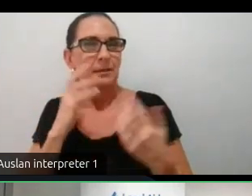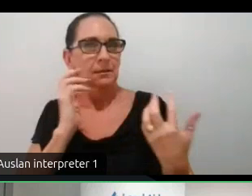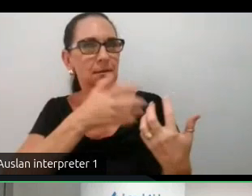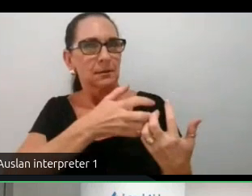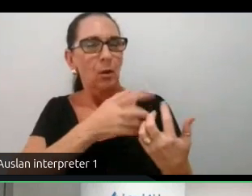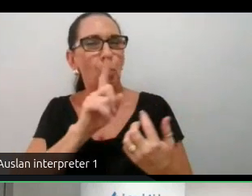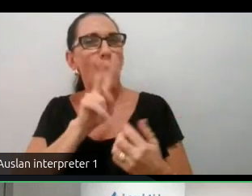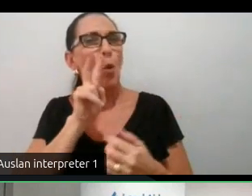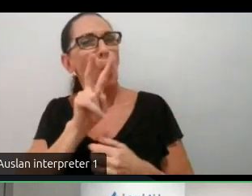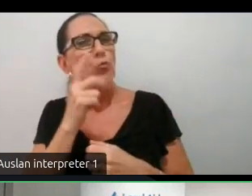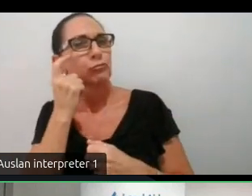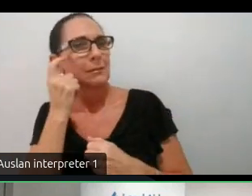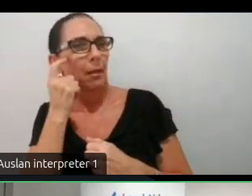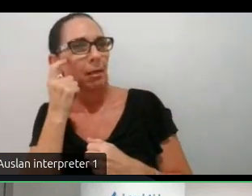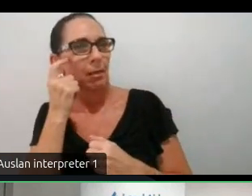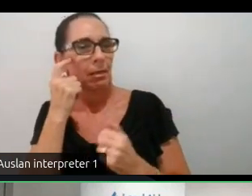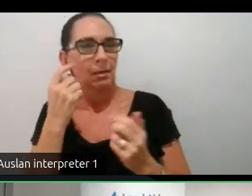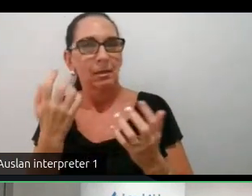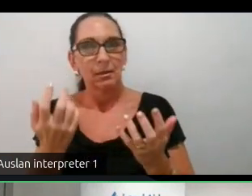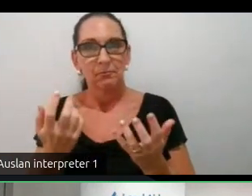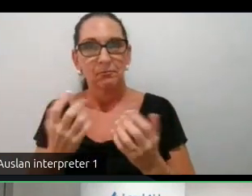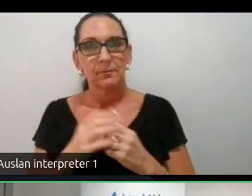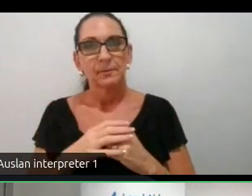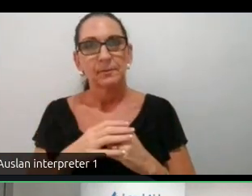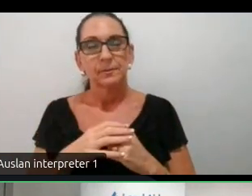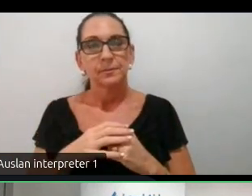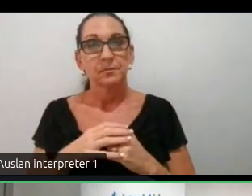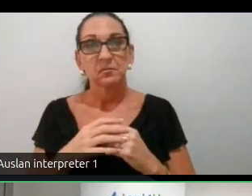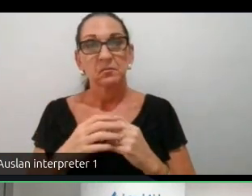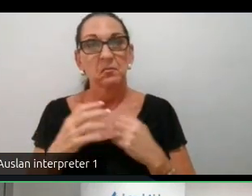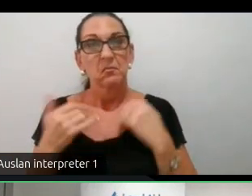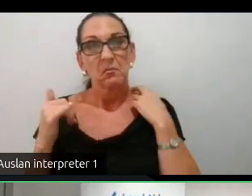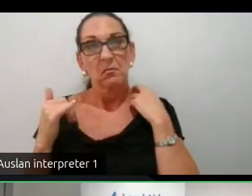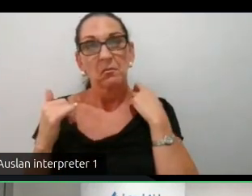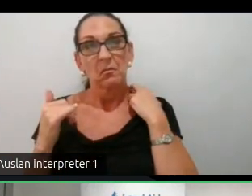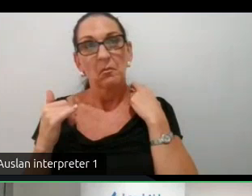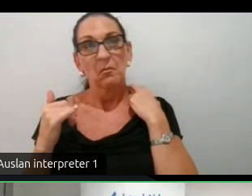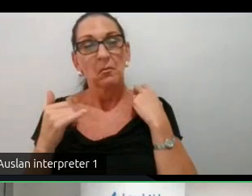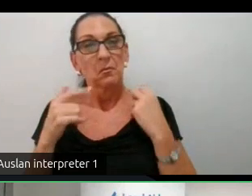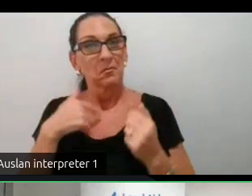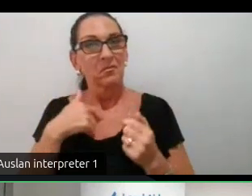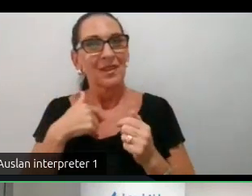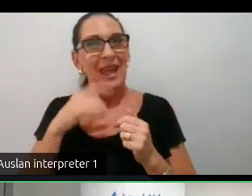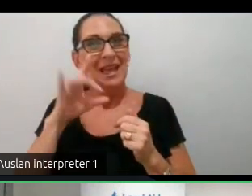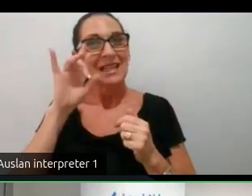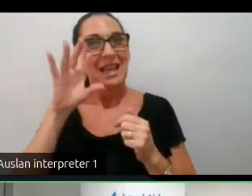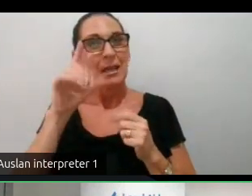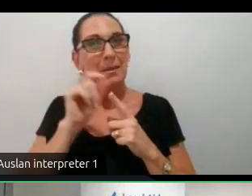and what should be reasonable. So, somebody can get all of their temporary accommodation, the 10%